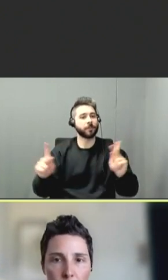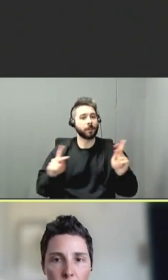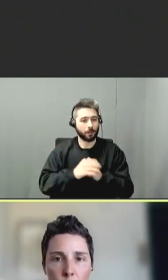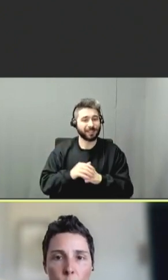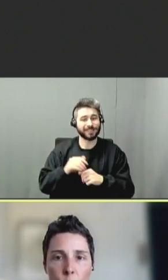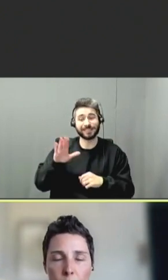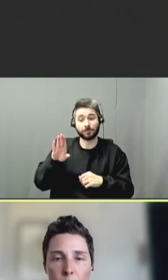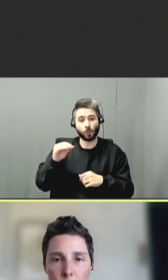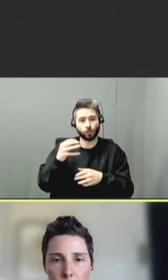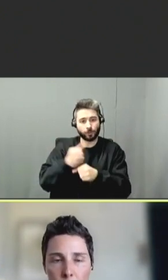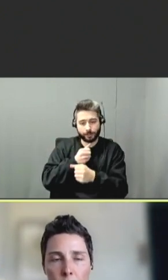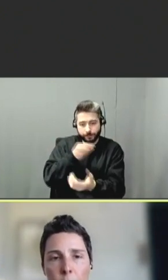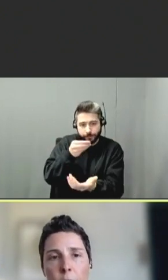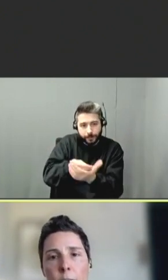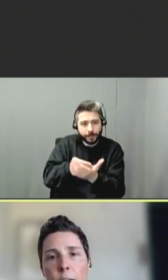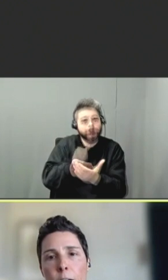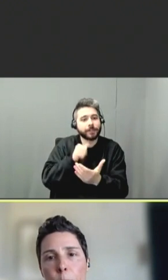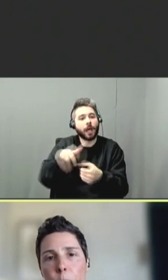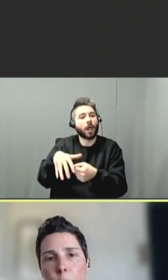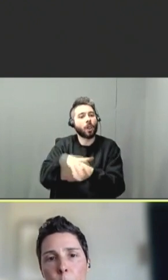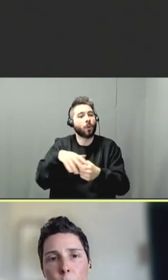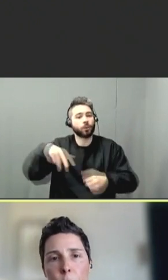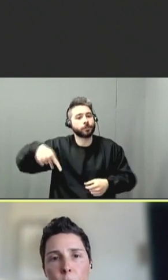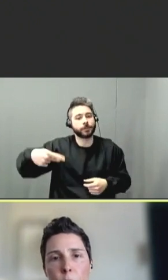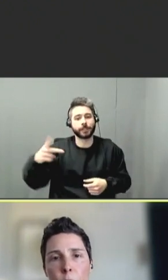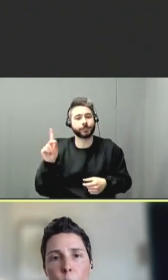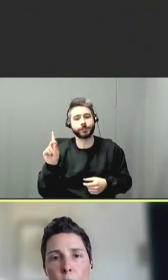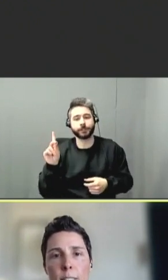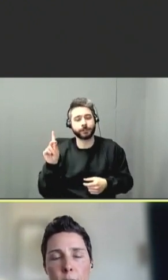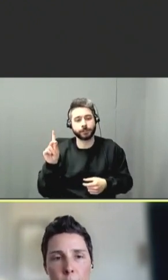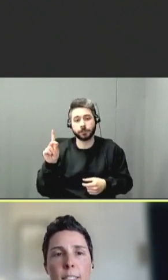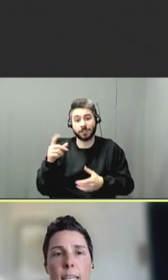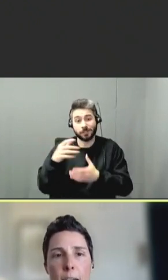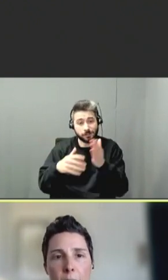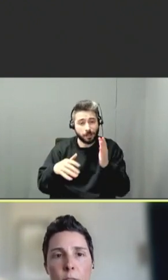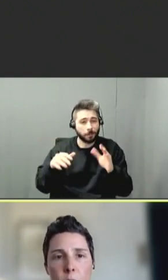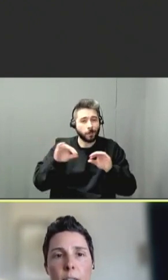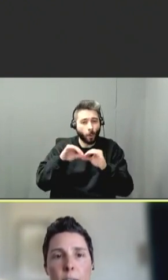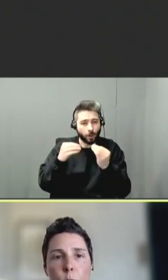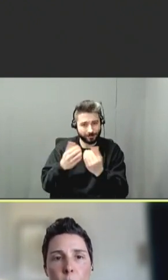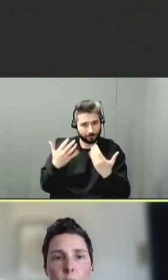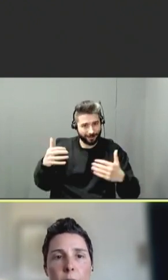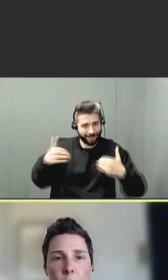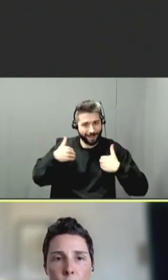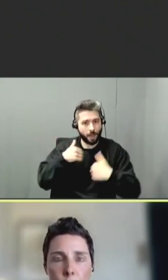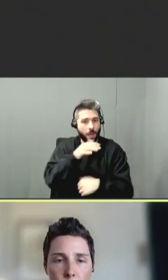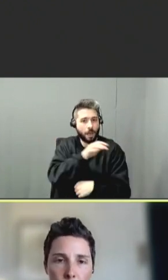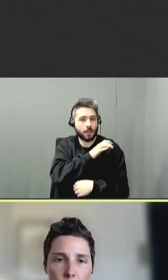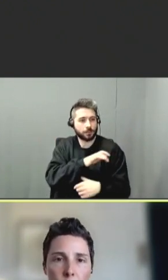rely on local PHDs. Some of the organizations that had -- the next wish that they could have received